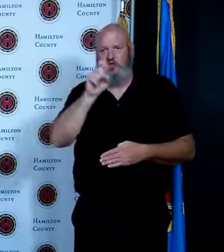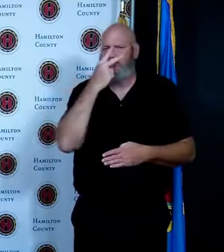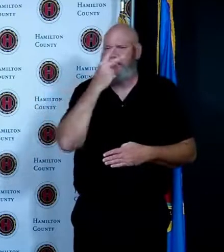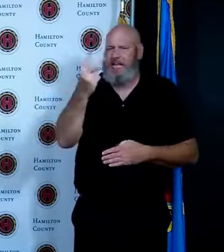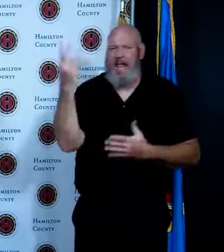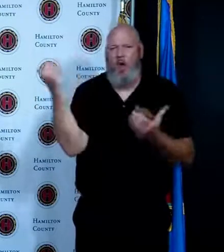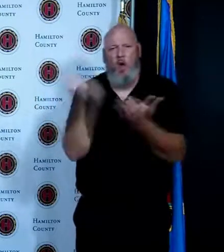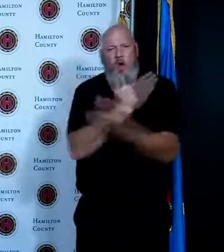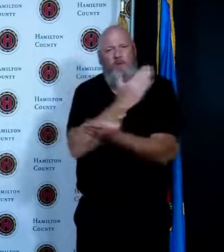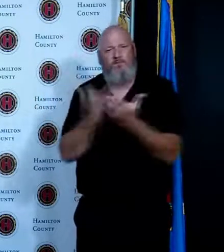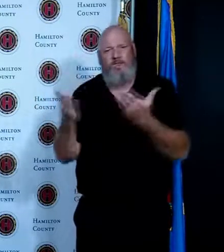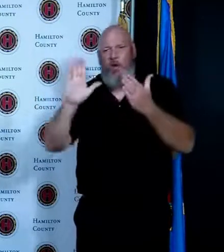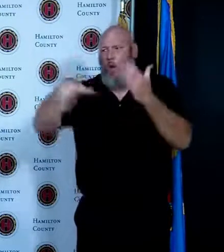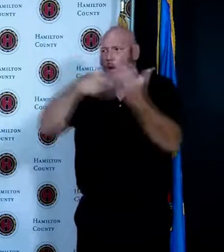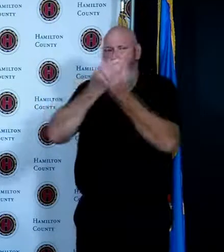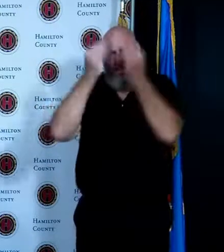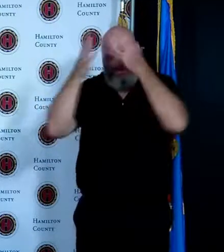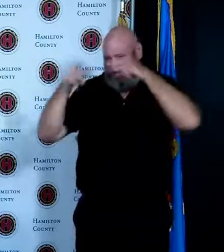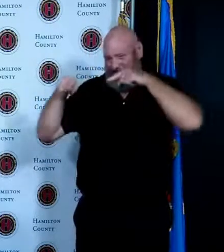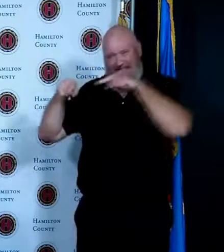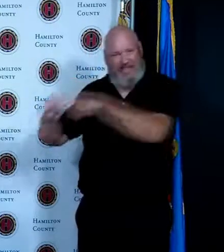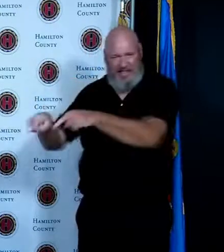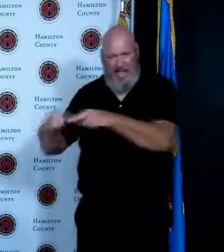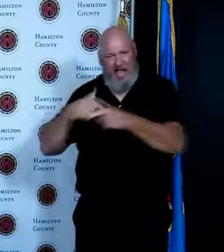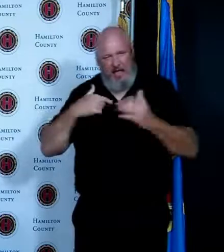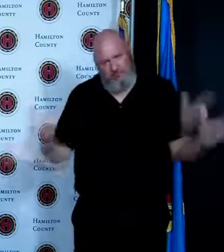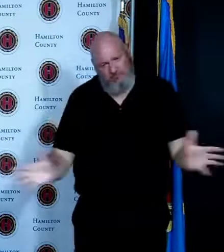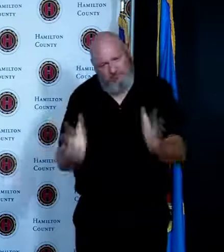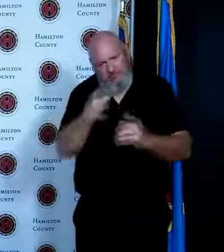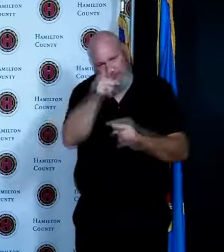a bunch of other sites that required no doctor's note and you can use your